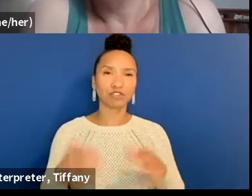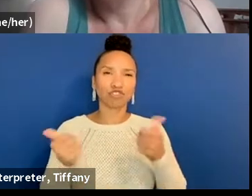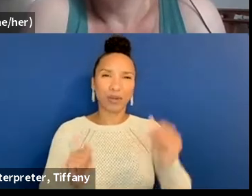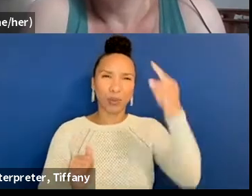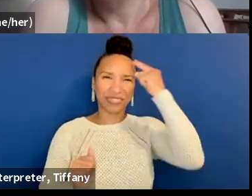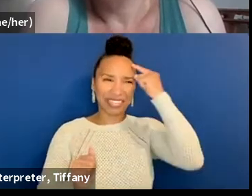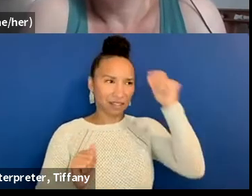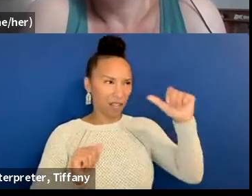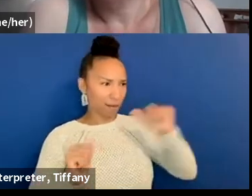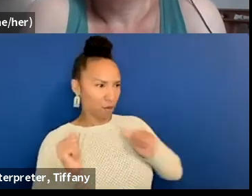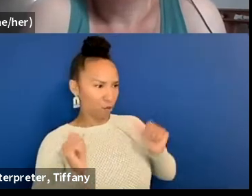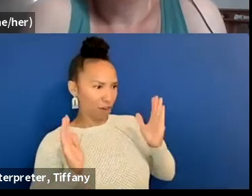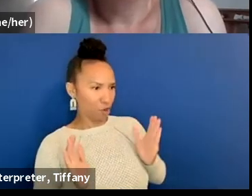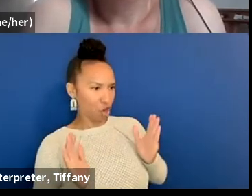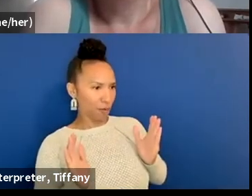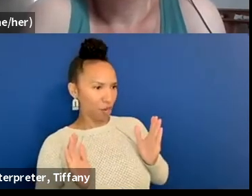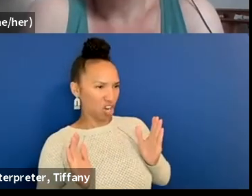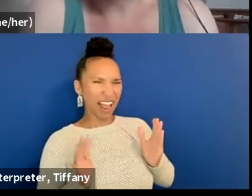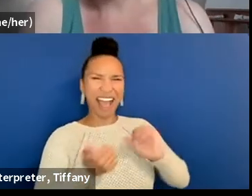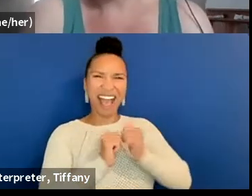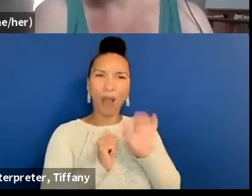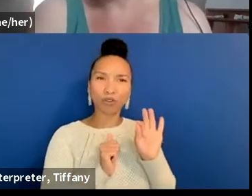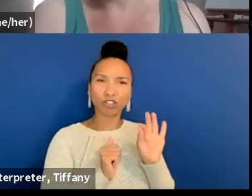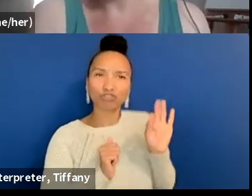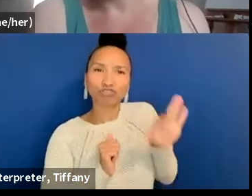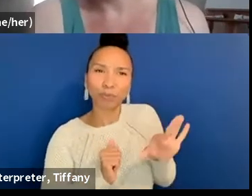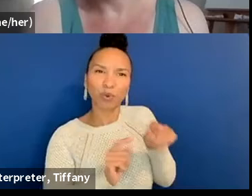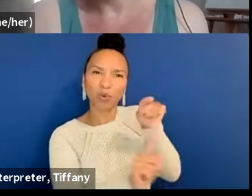x (they/themme): Though i've made video works in the past, so that was really exciting.